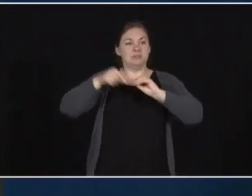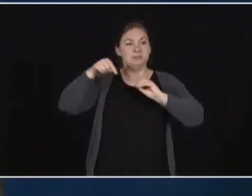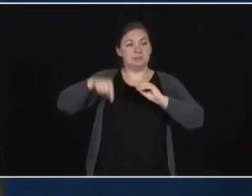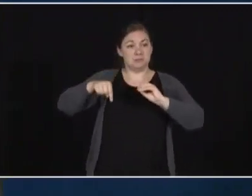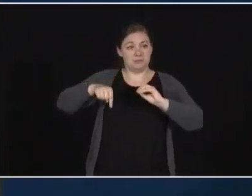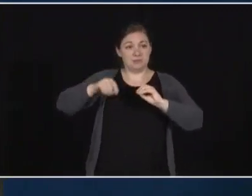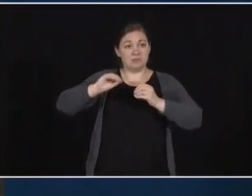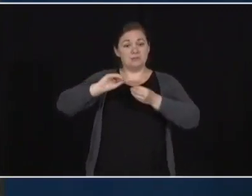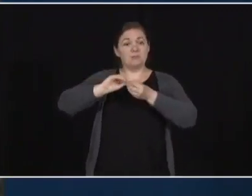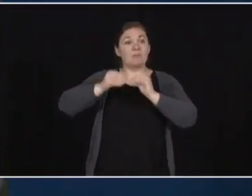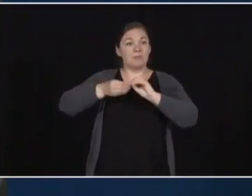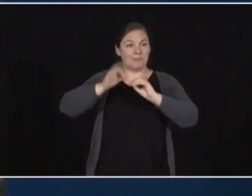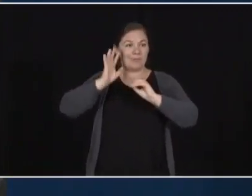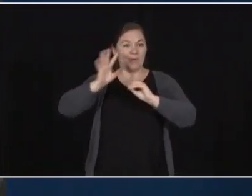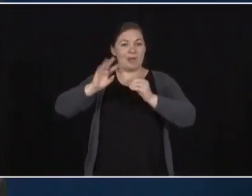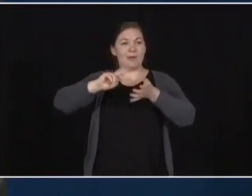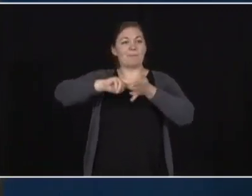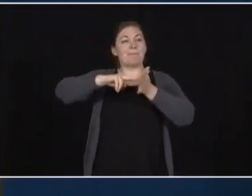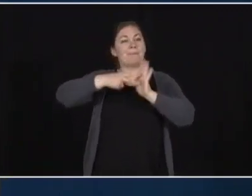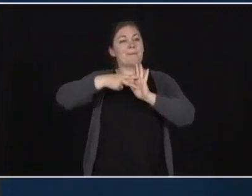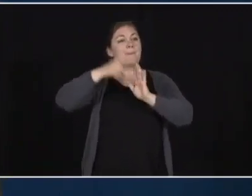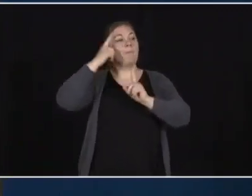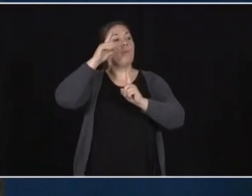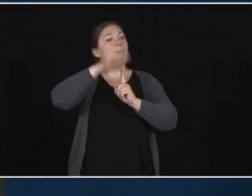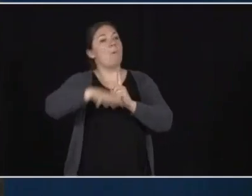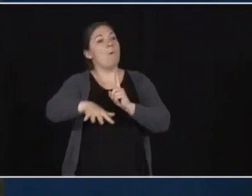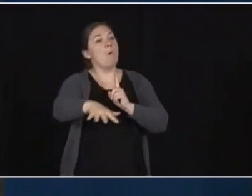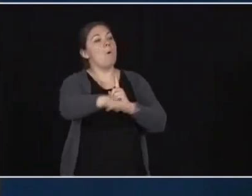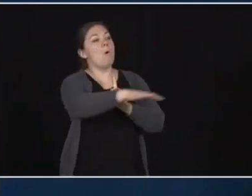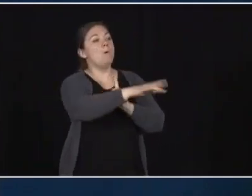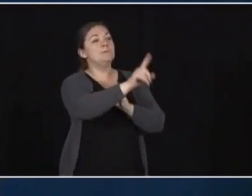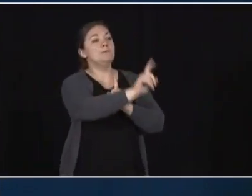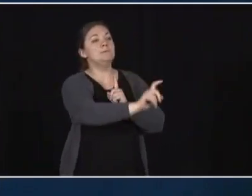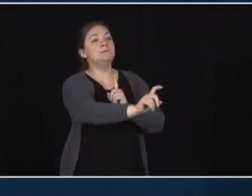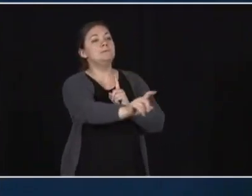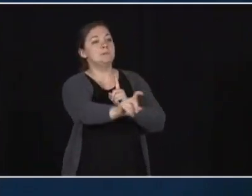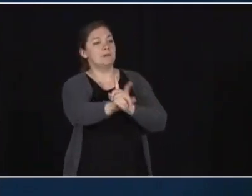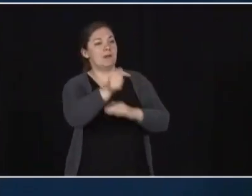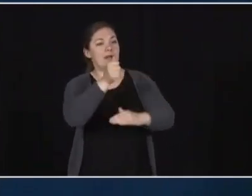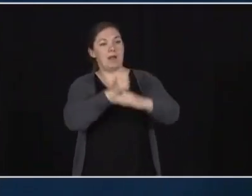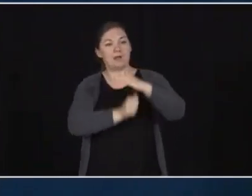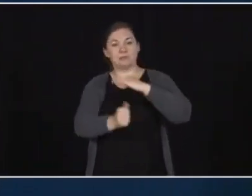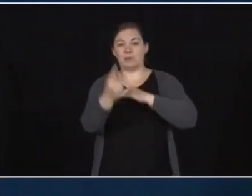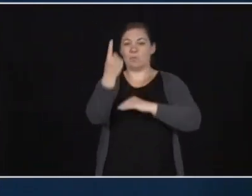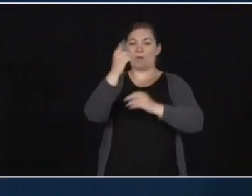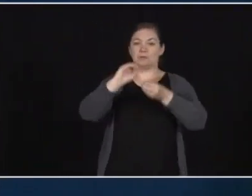to allow the numbers understanding that an individual level . back individual levels to protect the